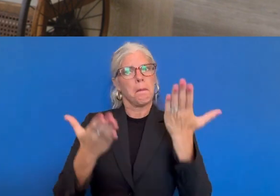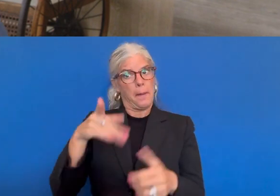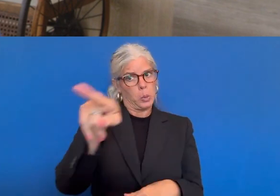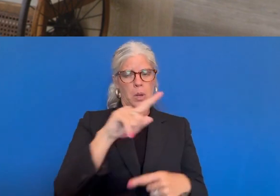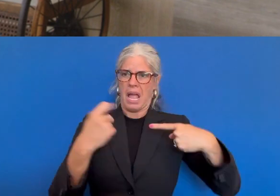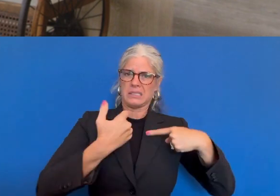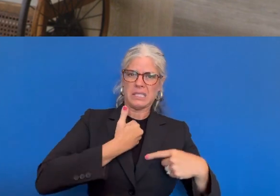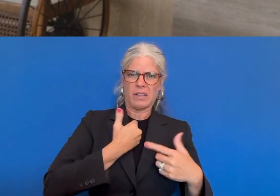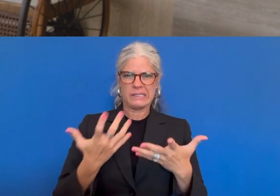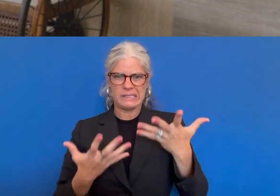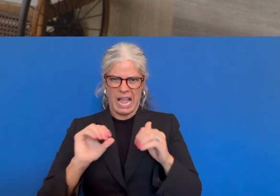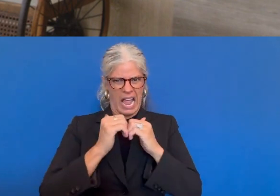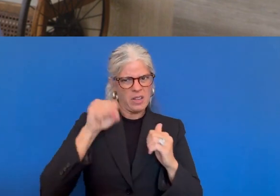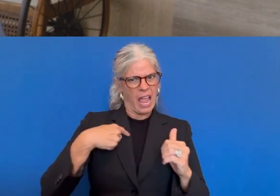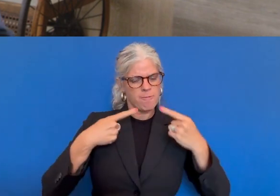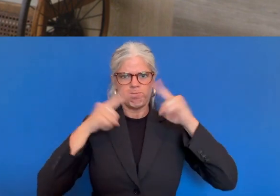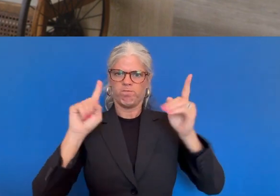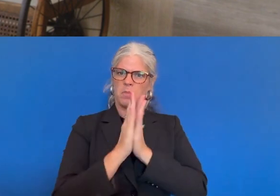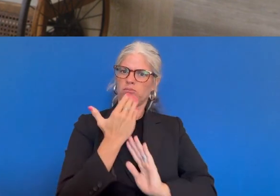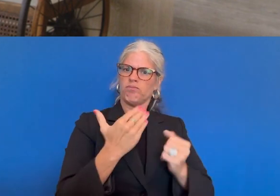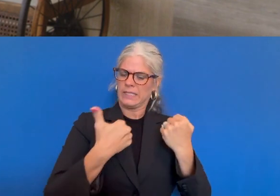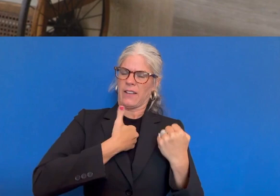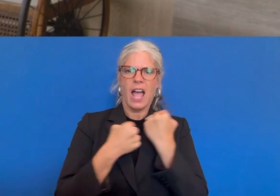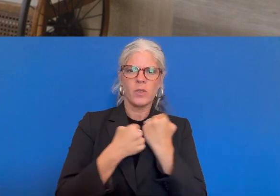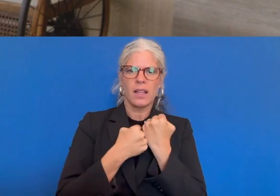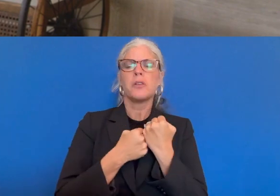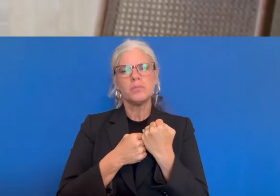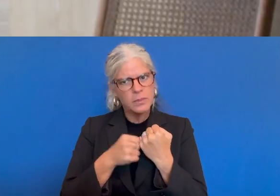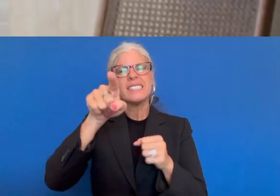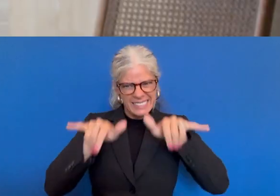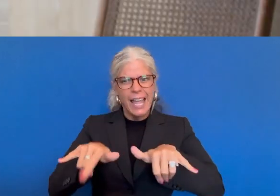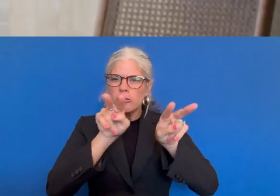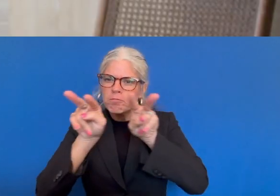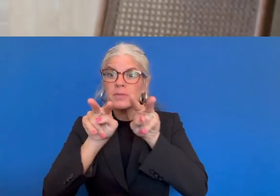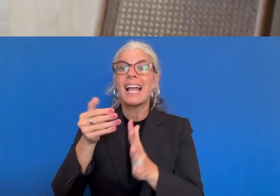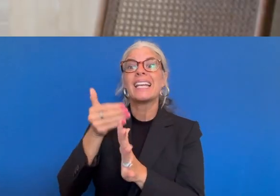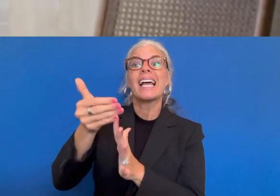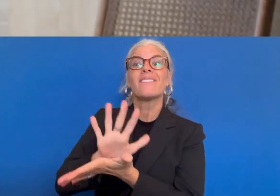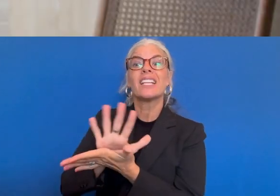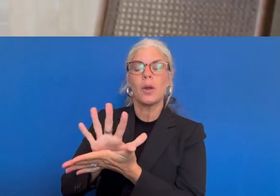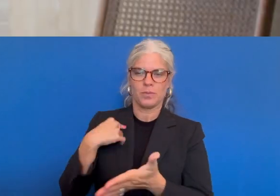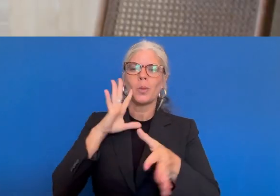how can I become an effective self-advocate? Well, stick around, in the next video, we'll take a brief look